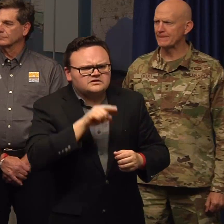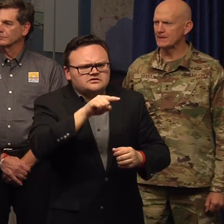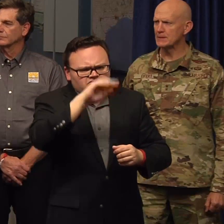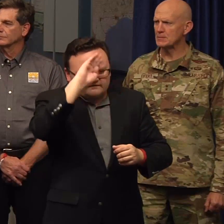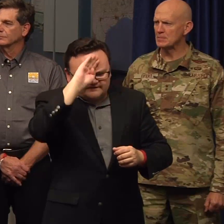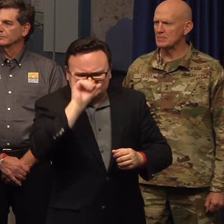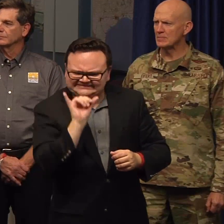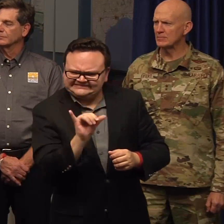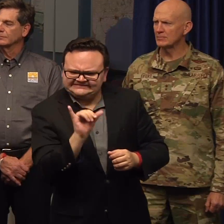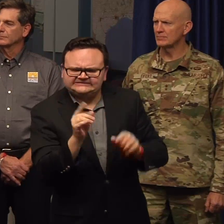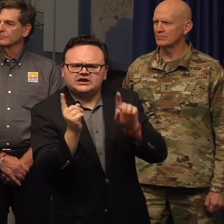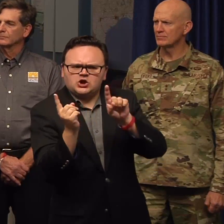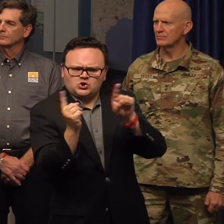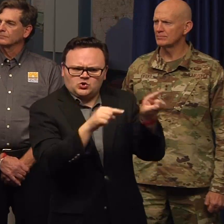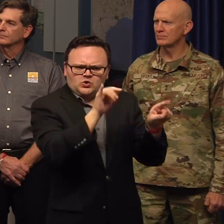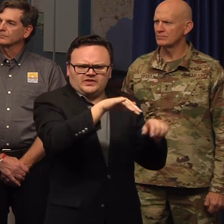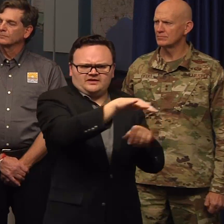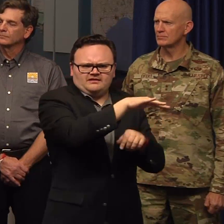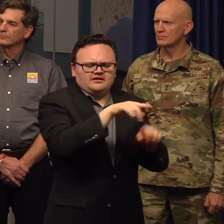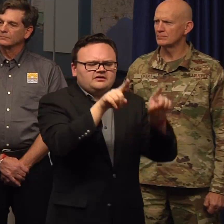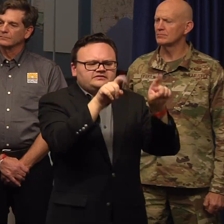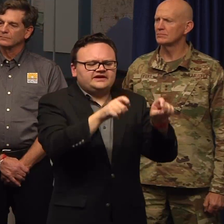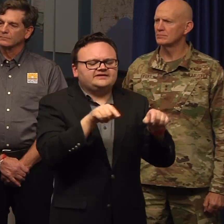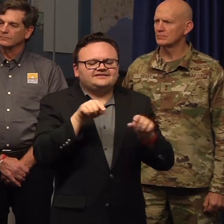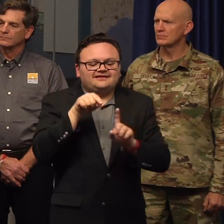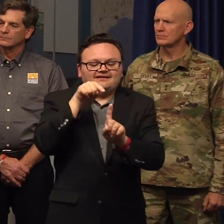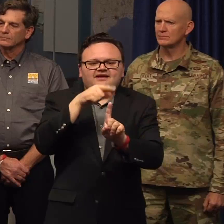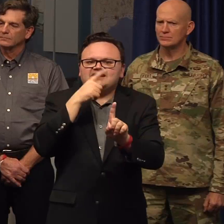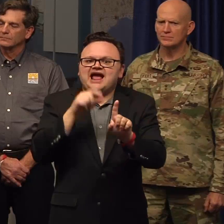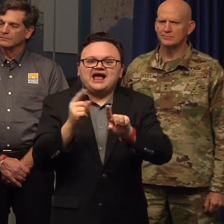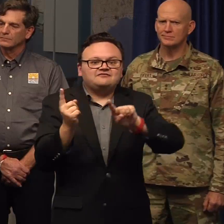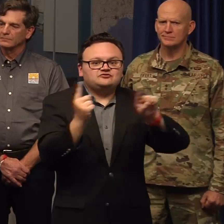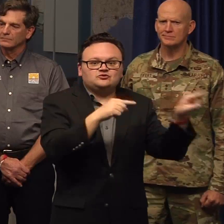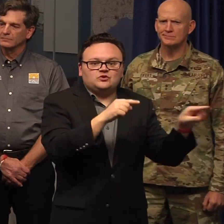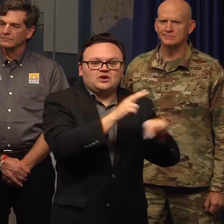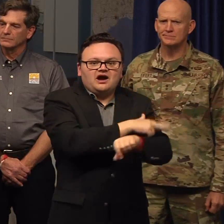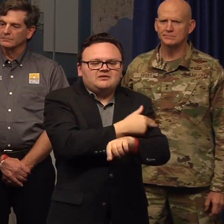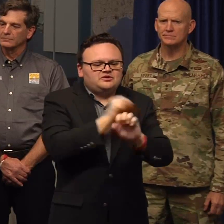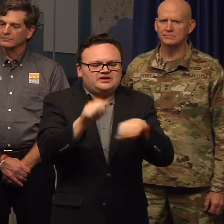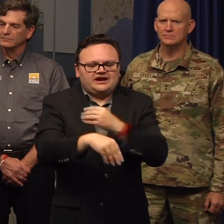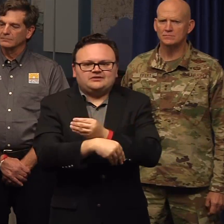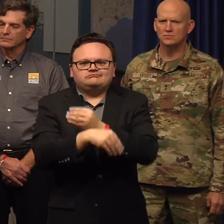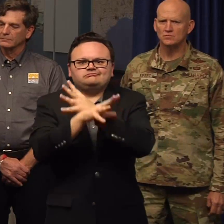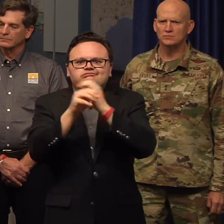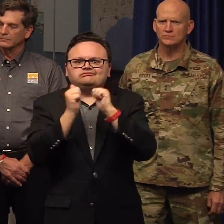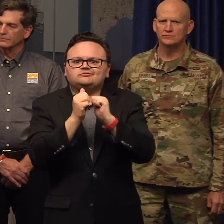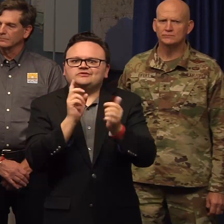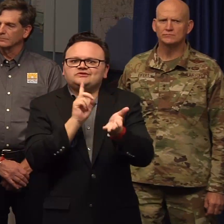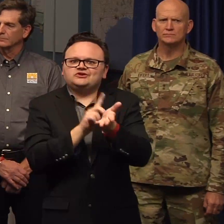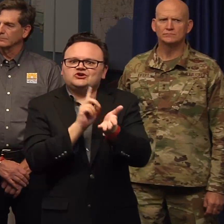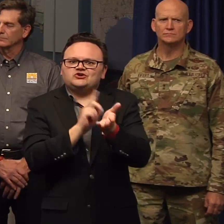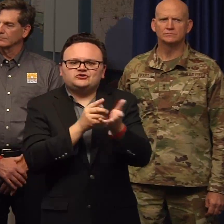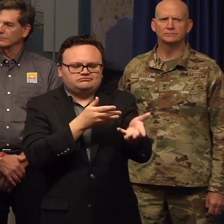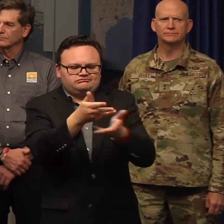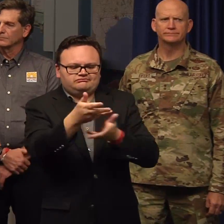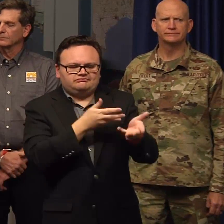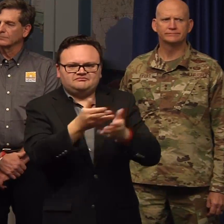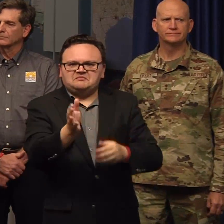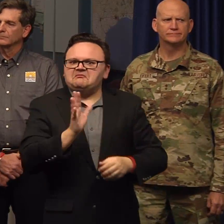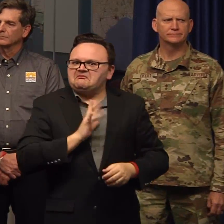TELEMEDICINE GOING ON BEFORE OUR EYES WITH WHAT THE FEDERAL GOVERNMENT DOES, WITH MEDICARE COVERING IT AND A LOT OF THE HOSPITALS I'VE TALKED TO HAVE MOVED TO BASICALLY DOING FREE